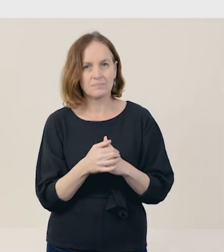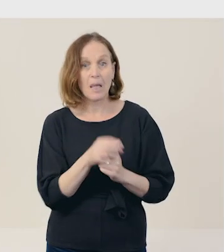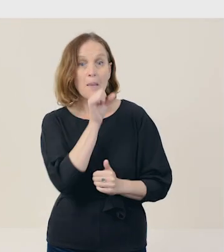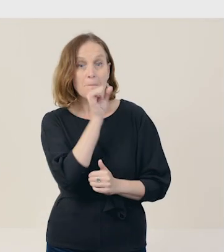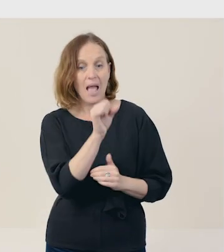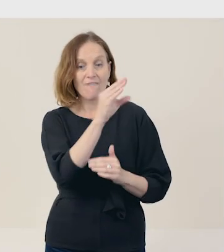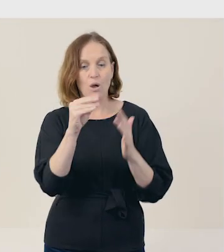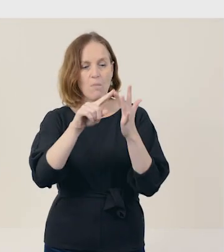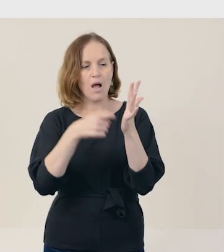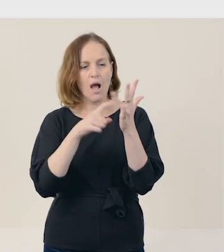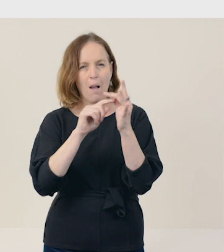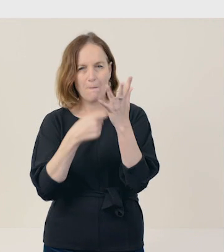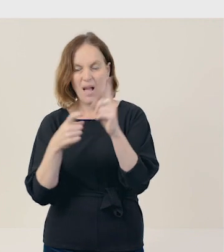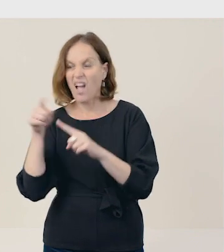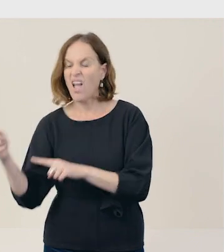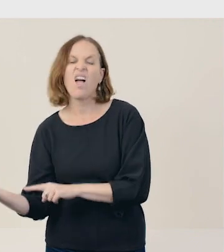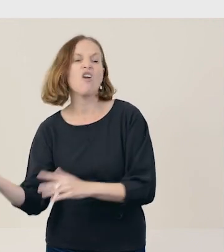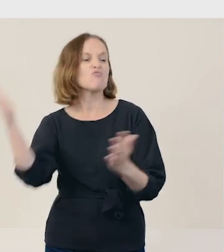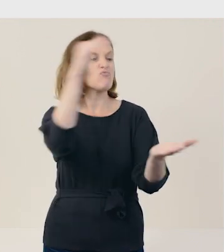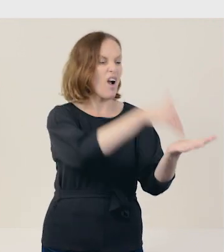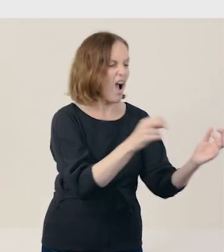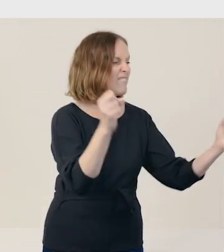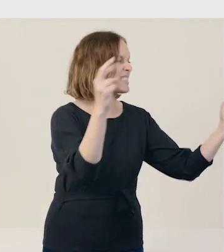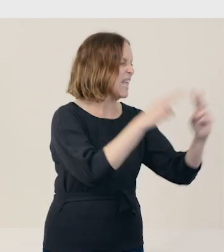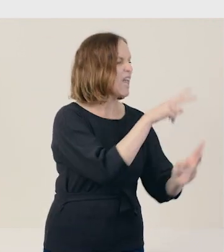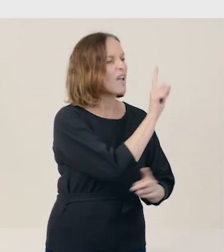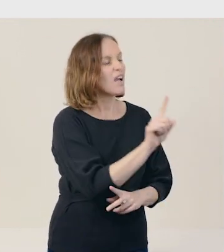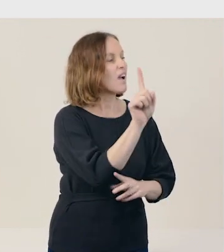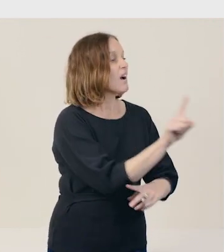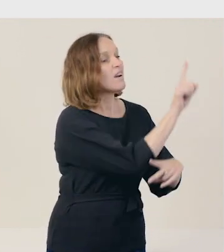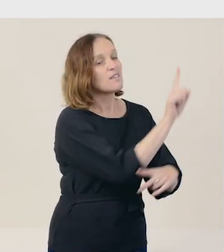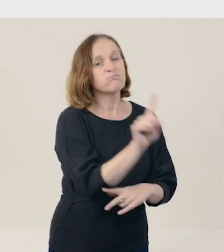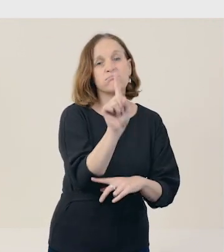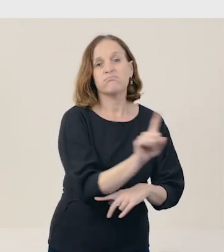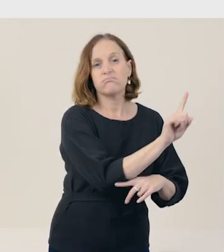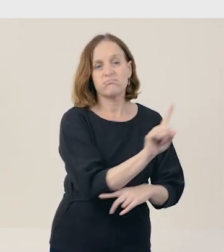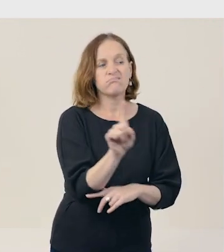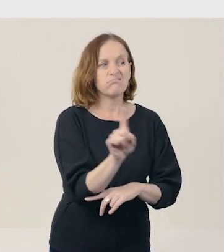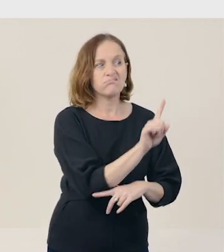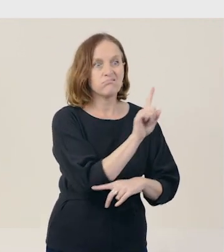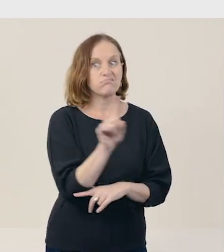It was the man from Ironbark, who struck the Sydney town. He wandered over street and park, he wandered up and down.